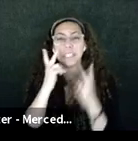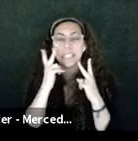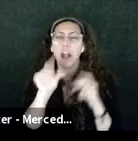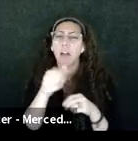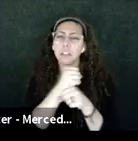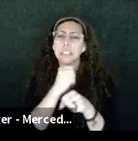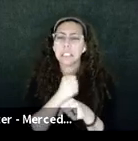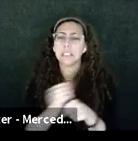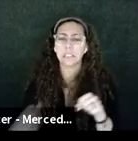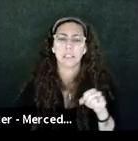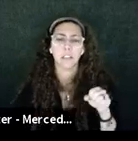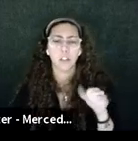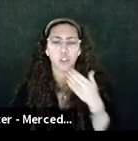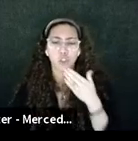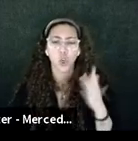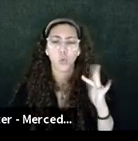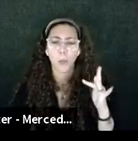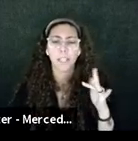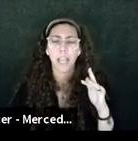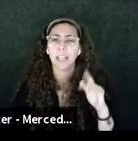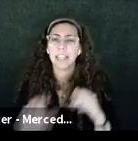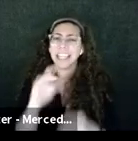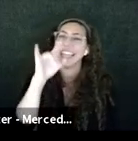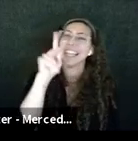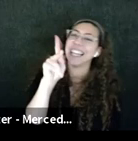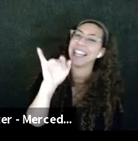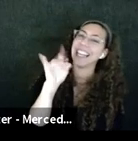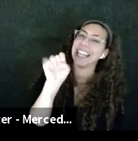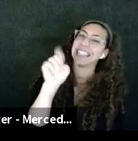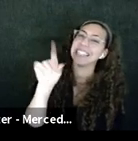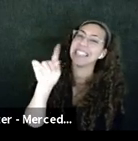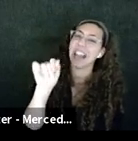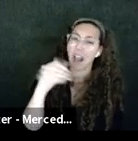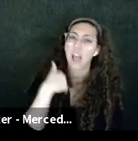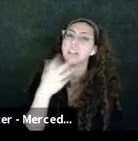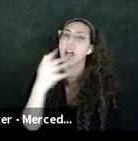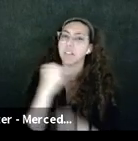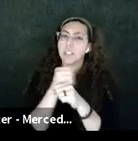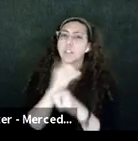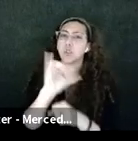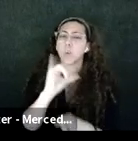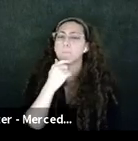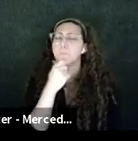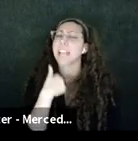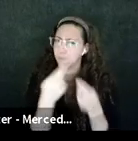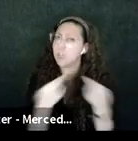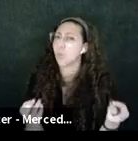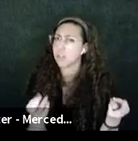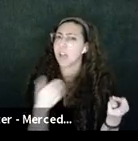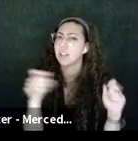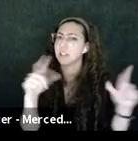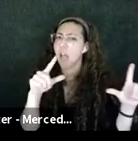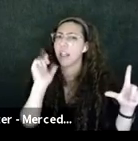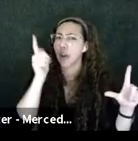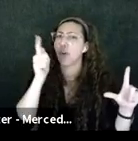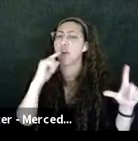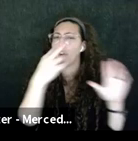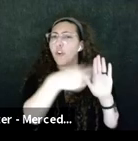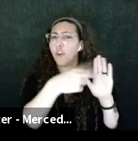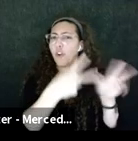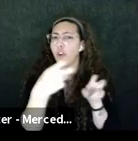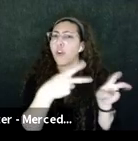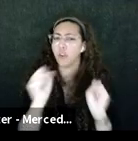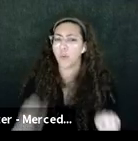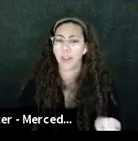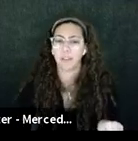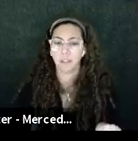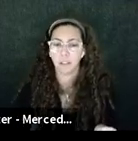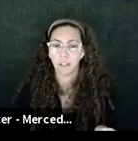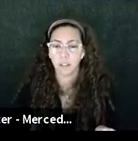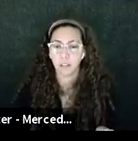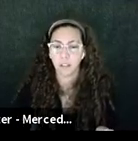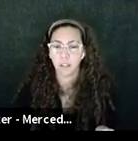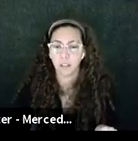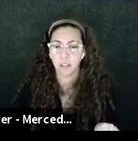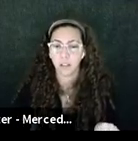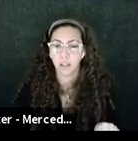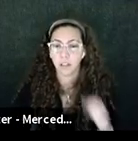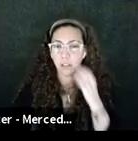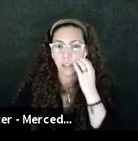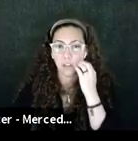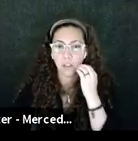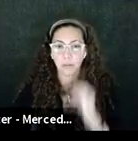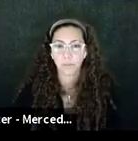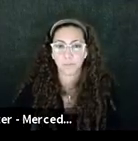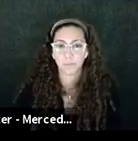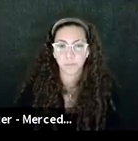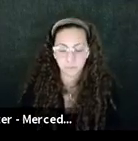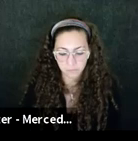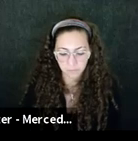Jason Williams: There's a great website called Kids data and it has a lot of these as well and I'll actually I have resources on a slide later on. So you can also get those and then I'm not sure if we're going to send a slide out slides out to everyone, but we can also do that. Okay.